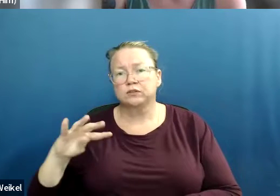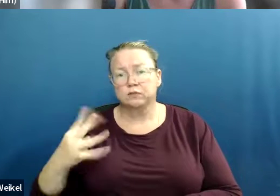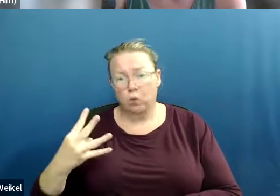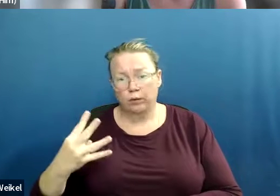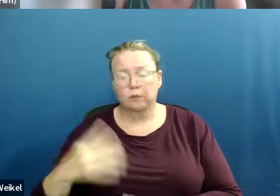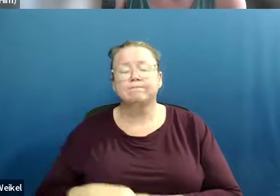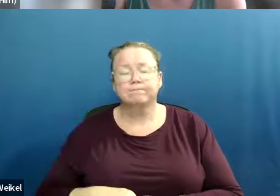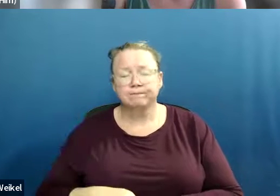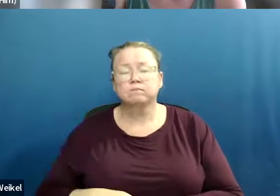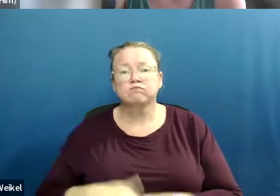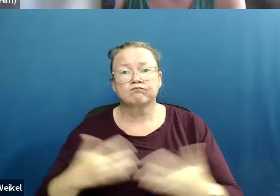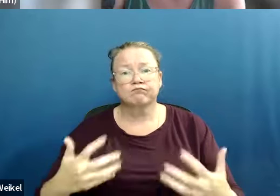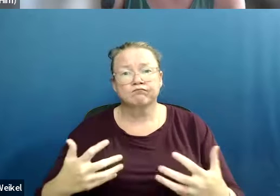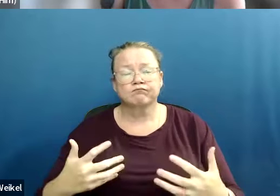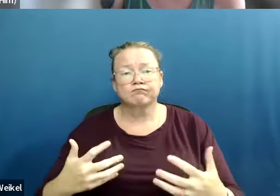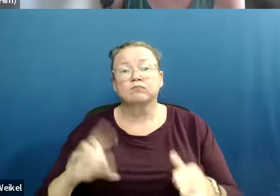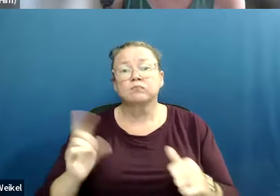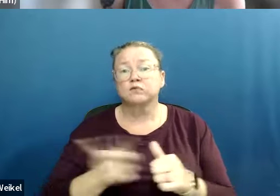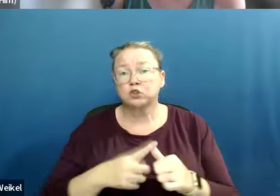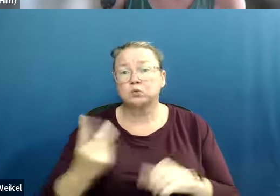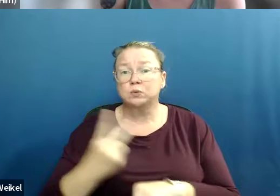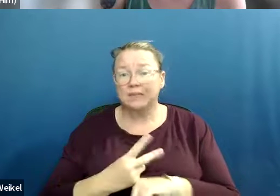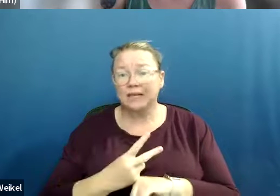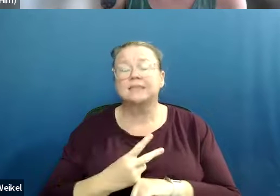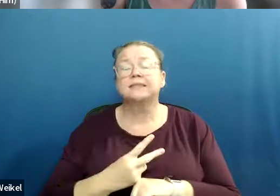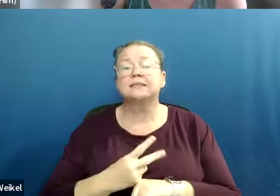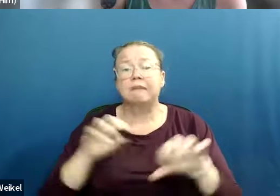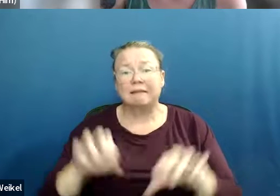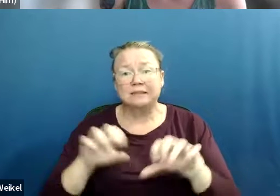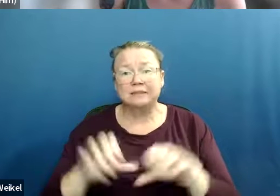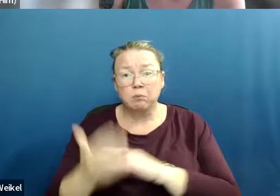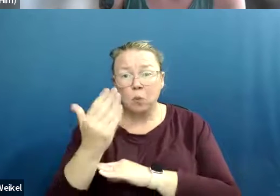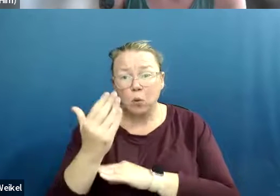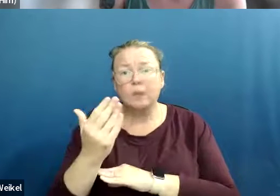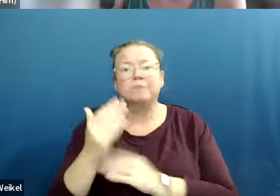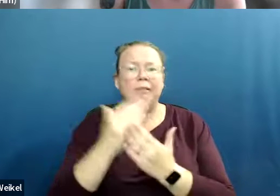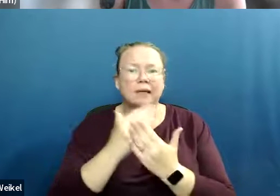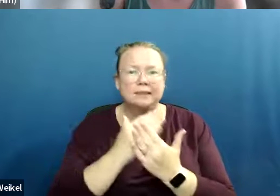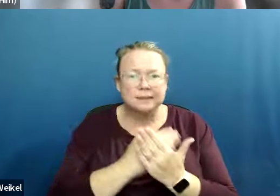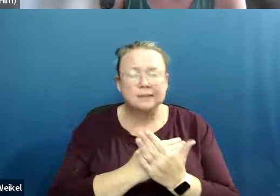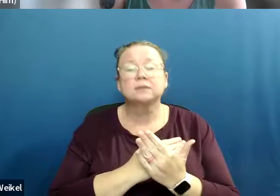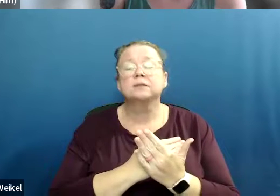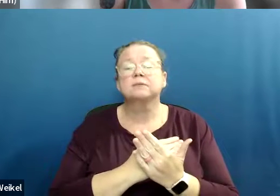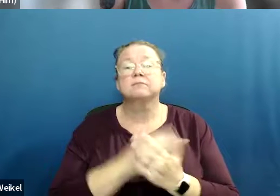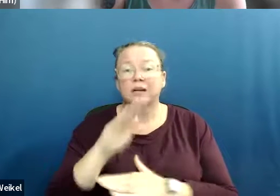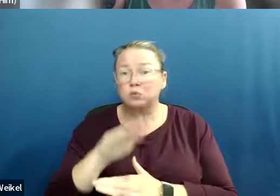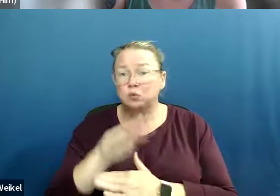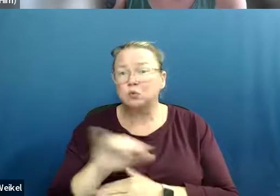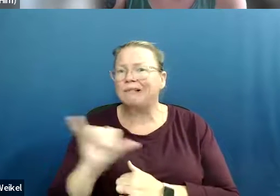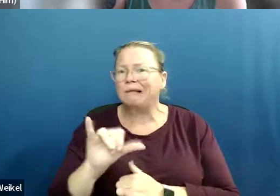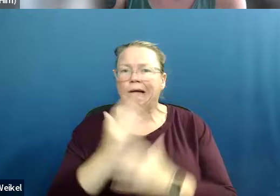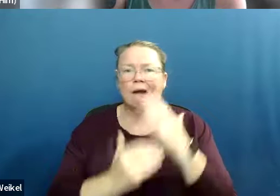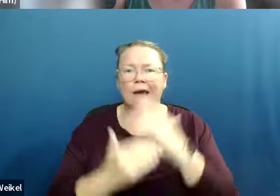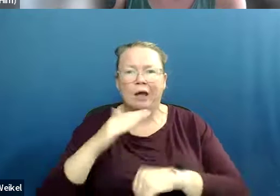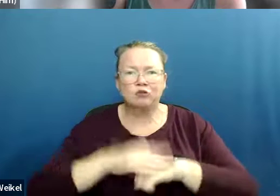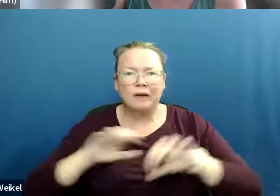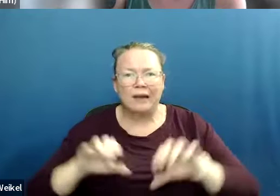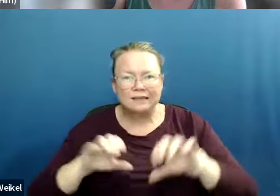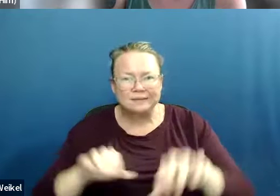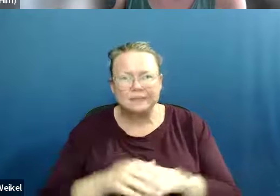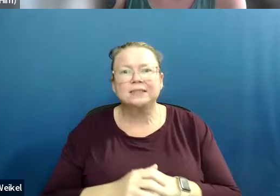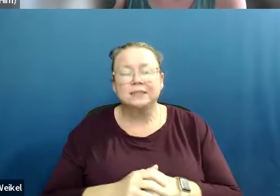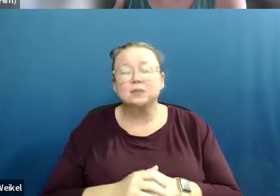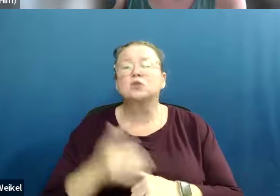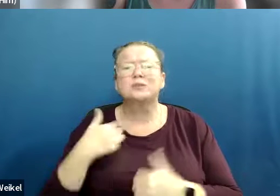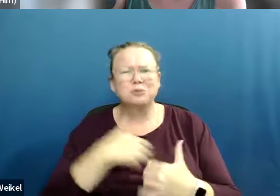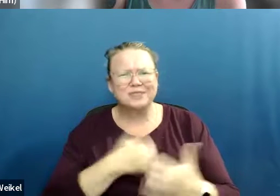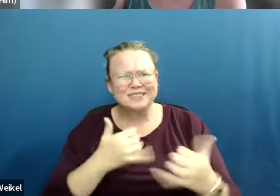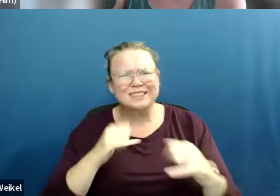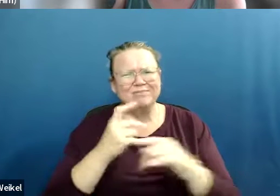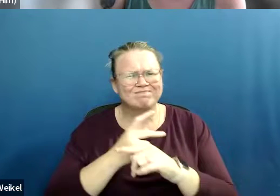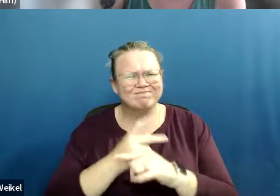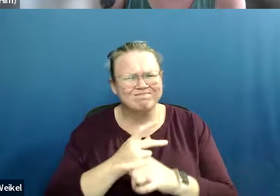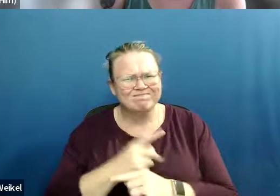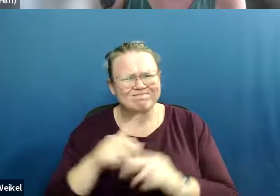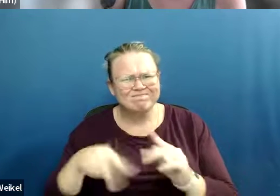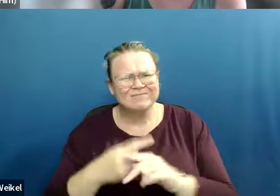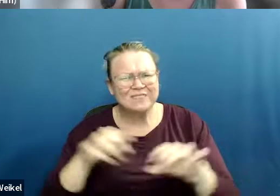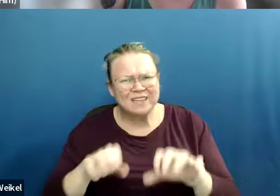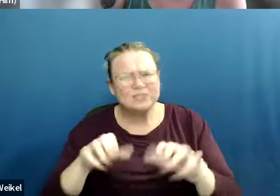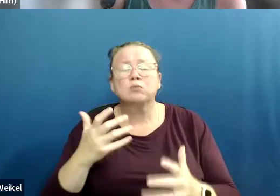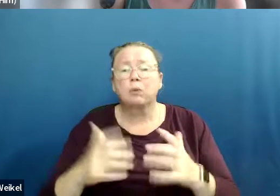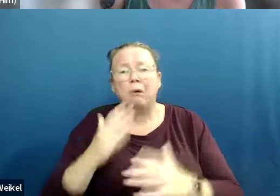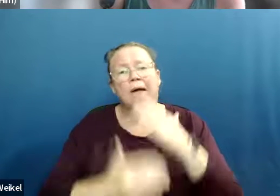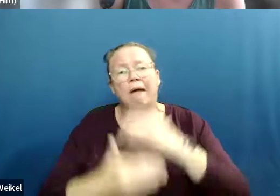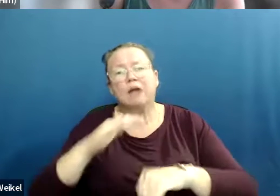Alan Cruz: and the 1st 2 days will be activities in the morning. Lessons, and then and afternoon will be kind of like hands on activities. We're still kind of working on the activities, but then most likely will be hands on like activities.